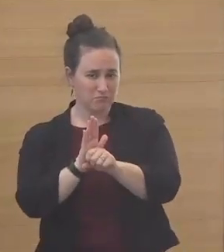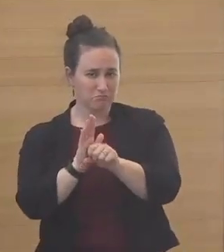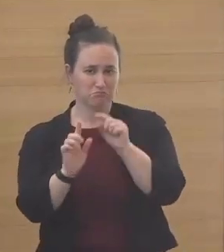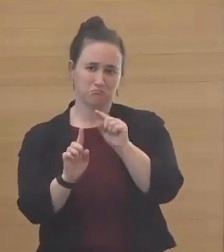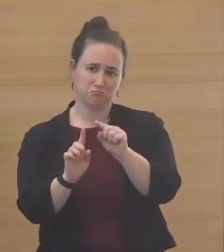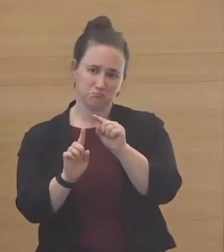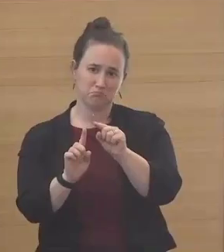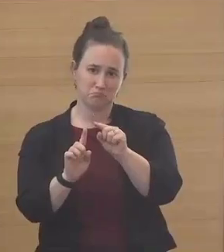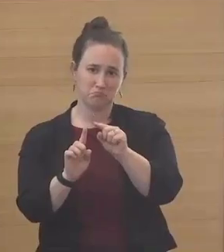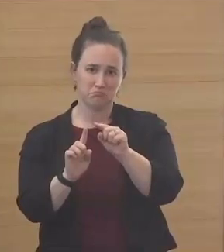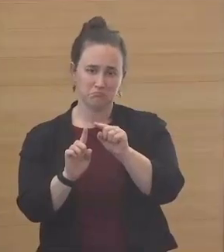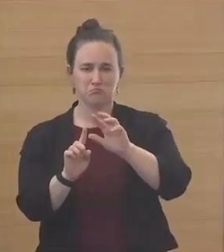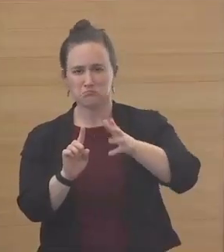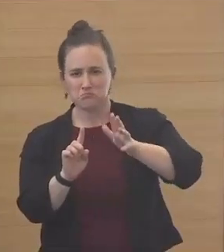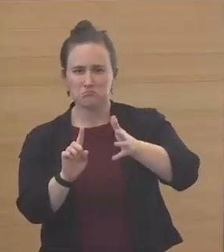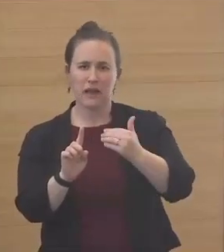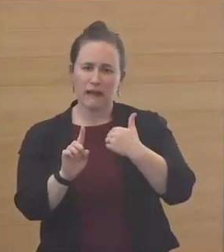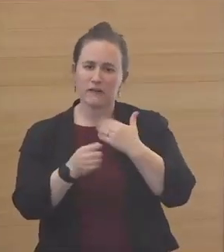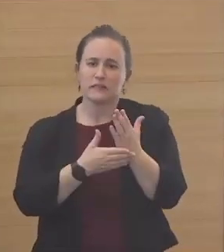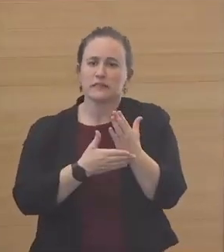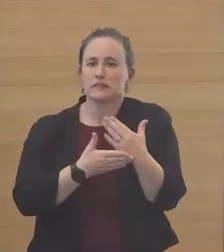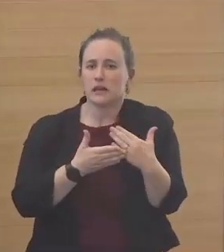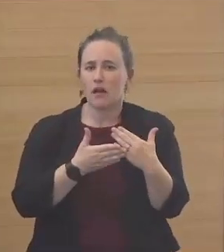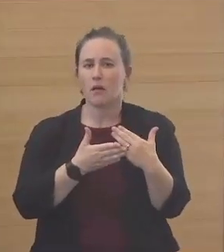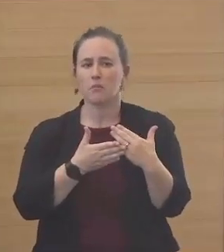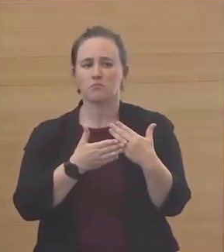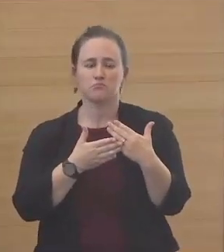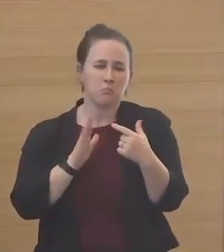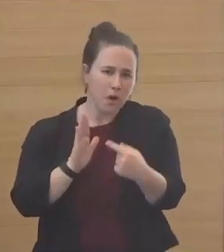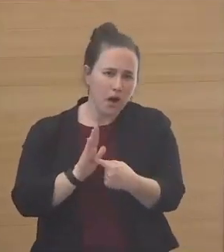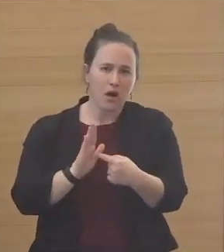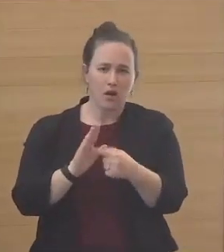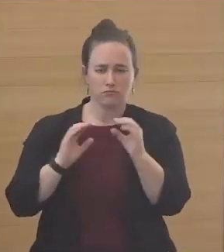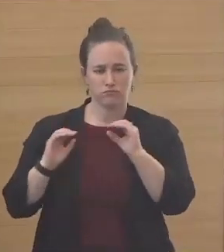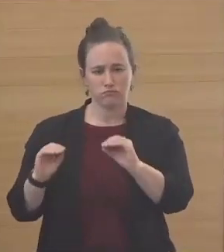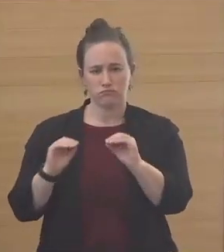a model. I think